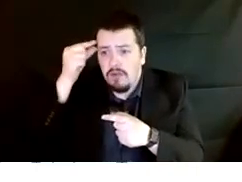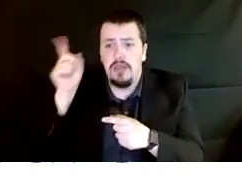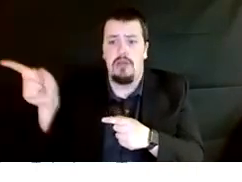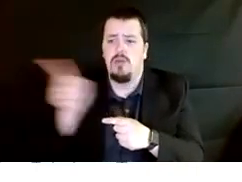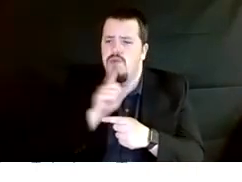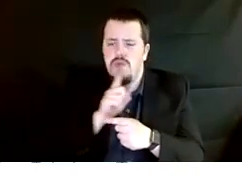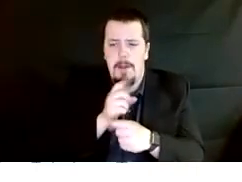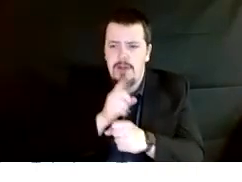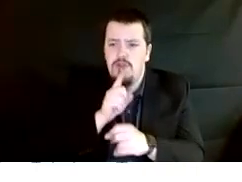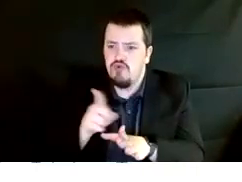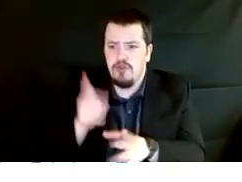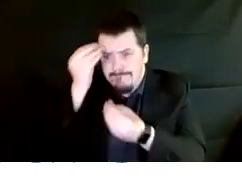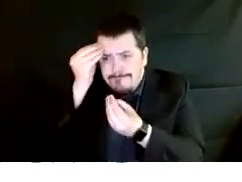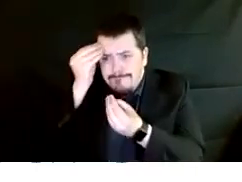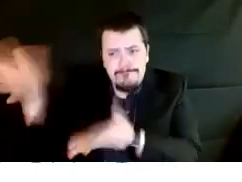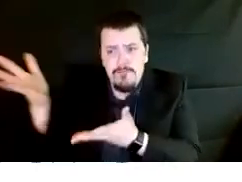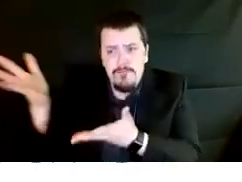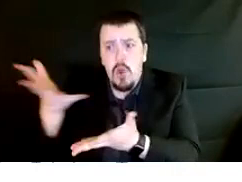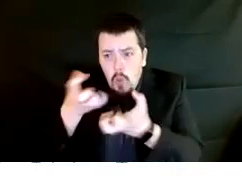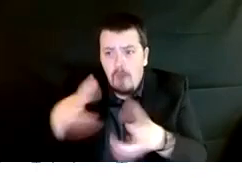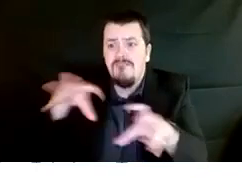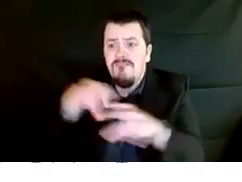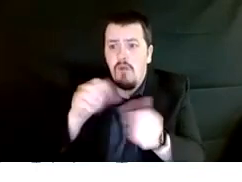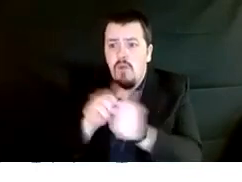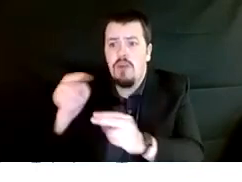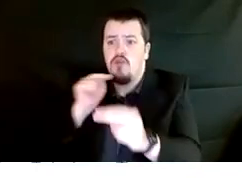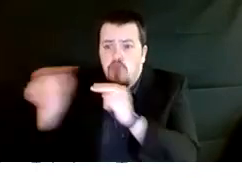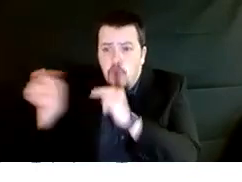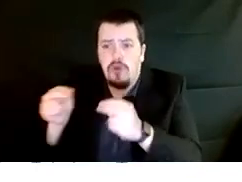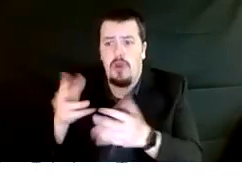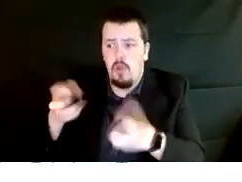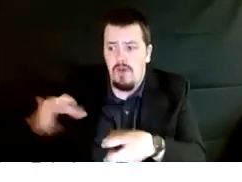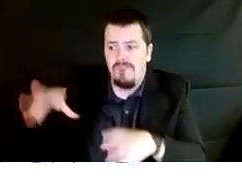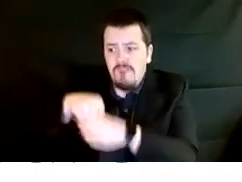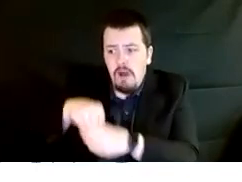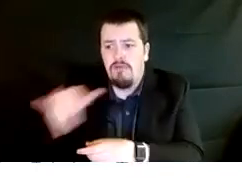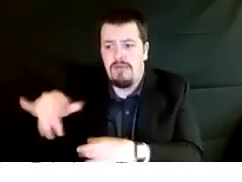that we wanted a place at this table and that we wanted to be part of this conversation um